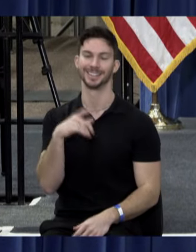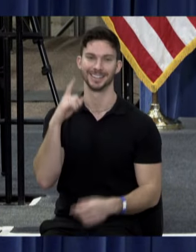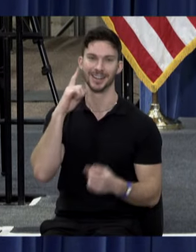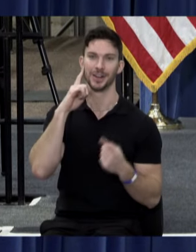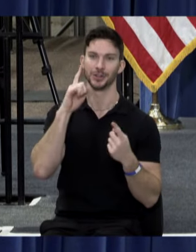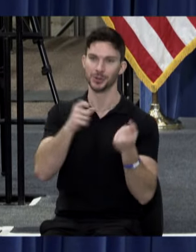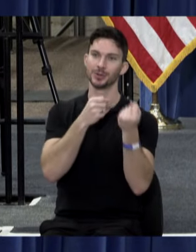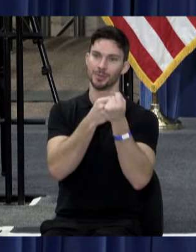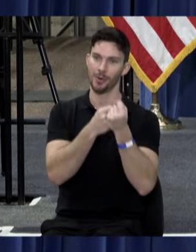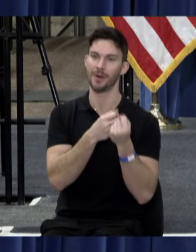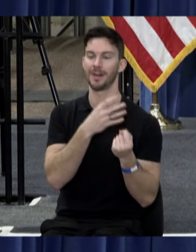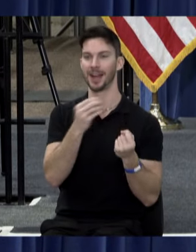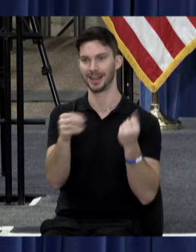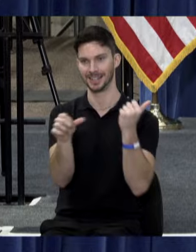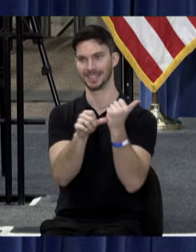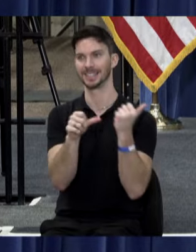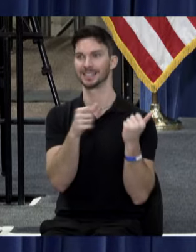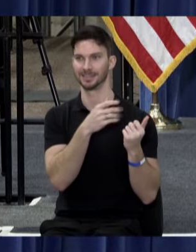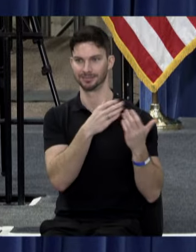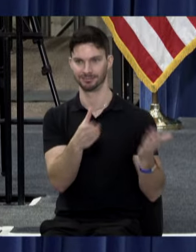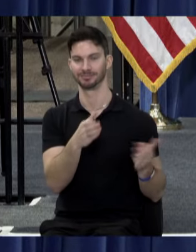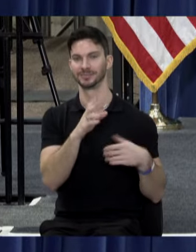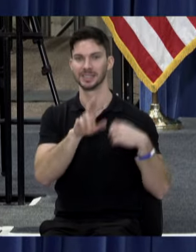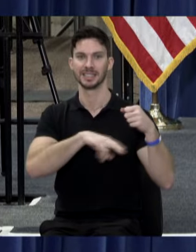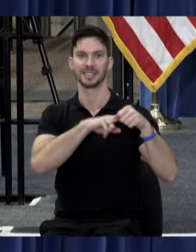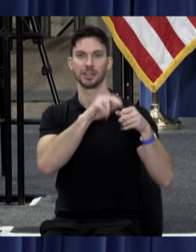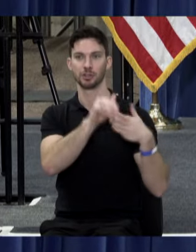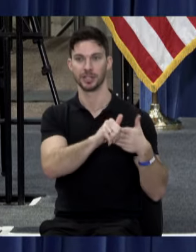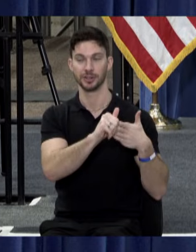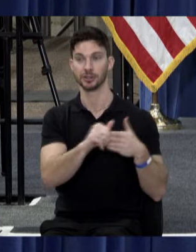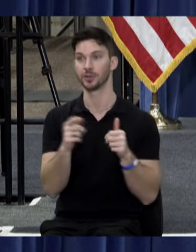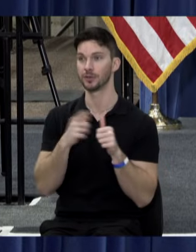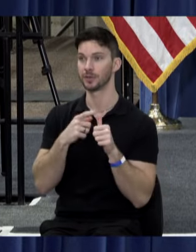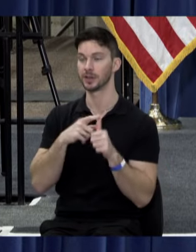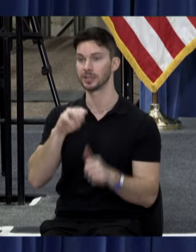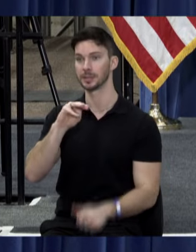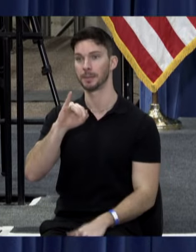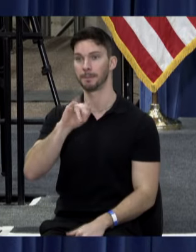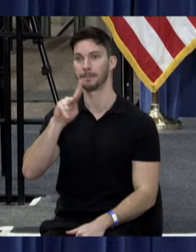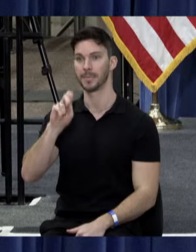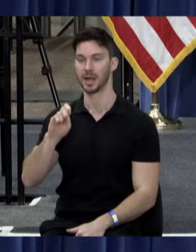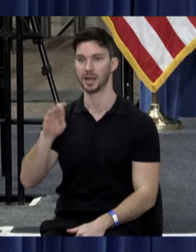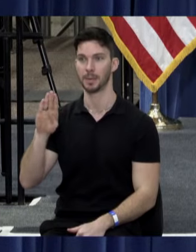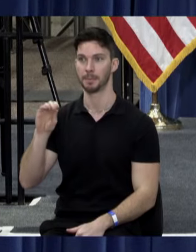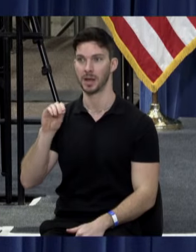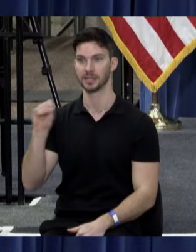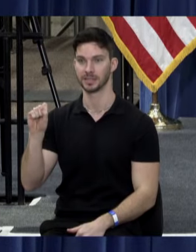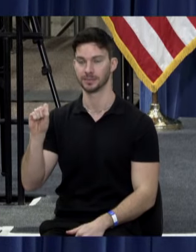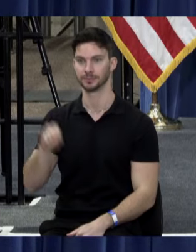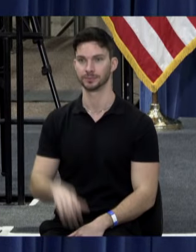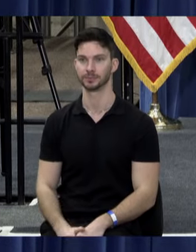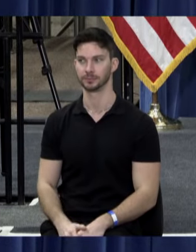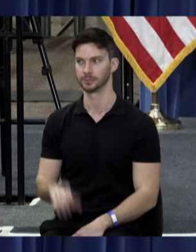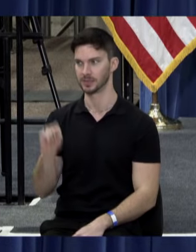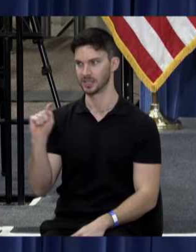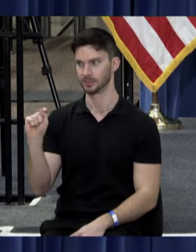So first, I'd like to introduce Congressman Mike Bost. Congressman Bost is the chairman